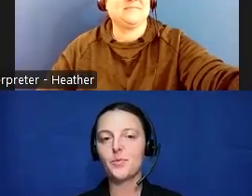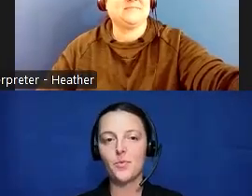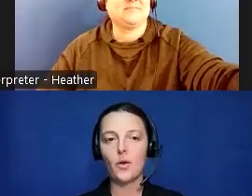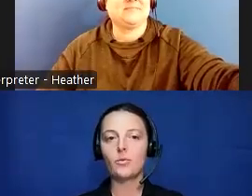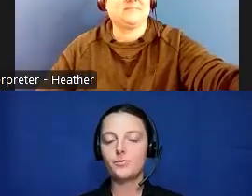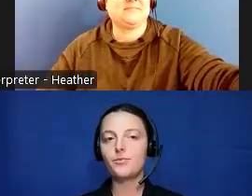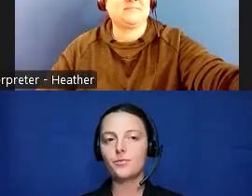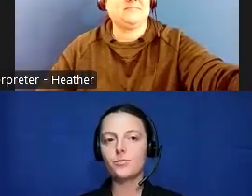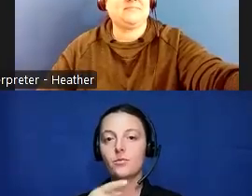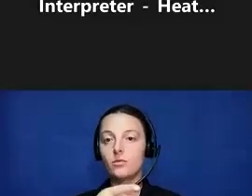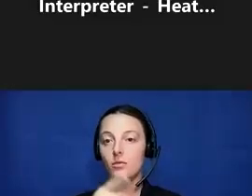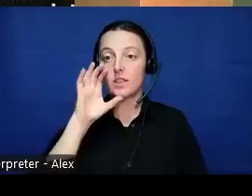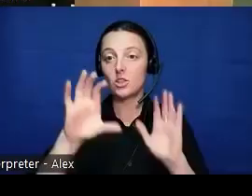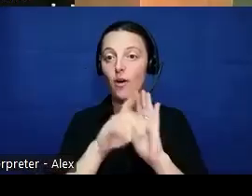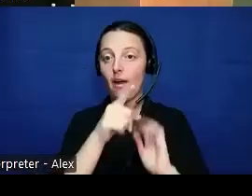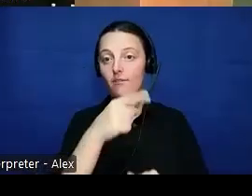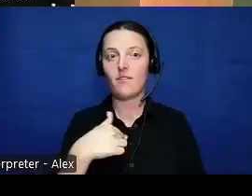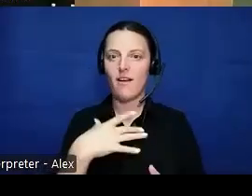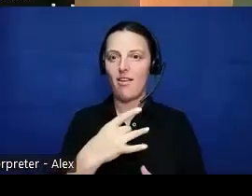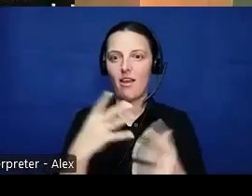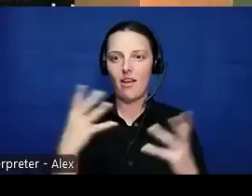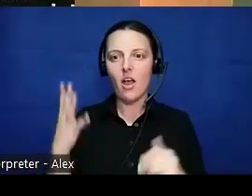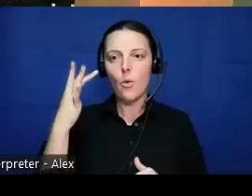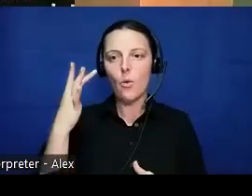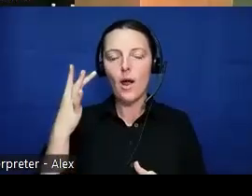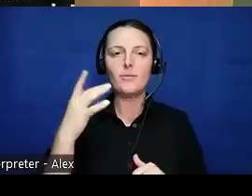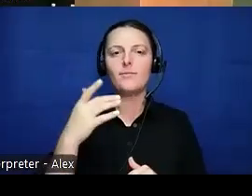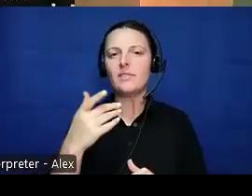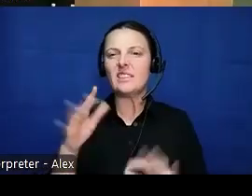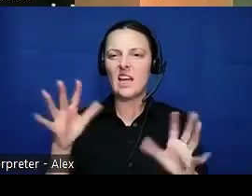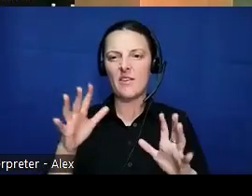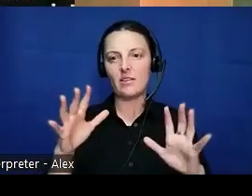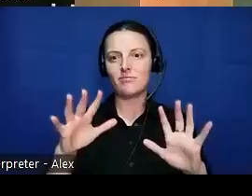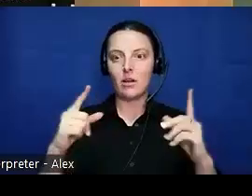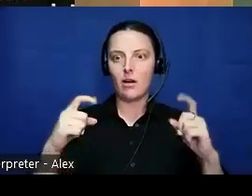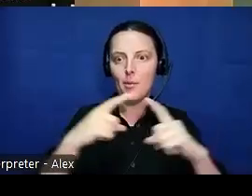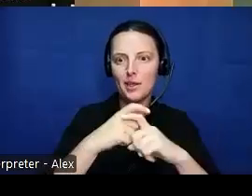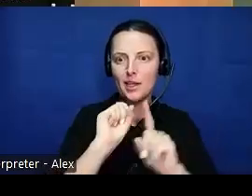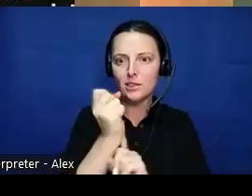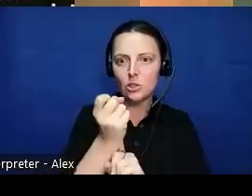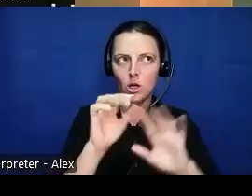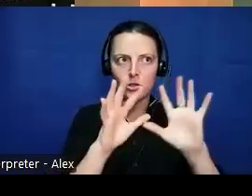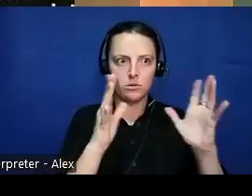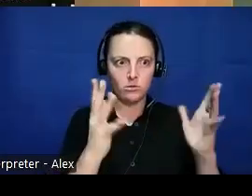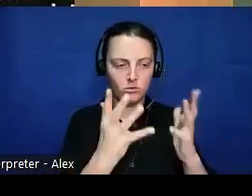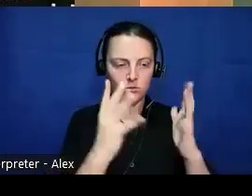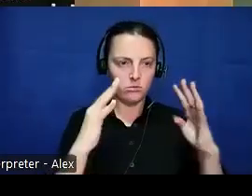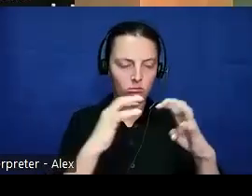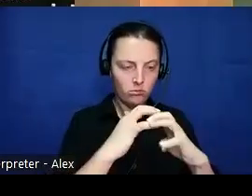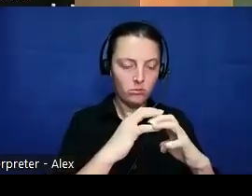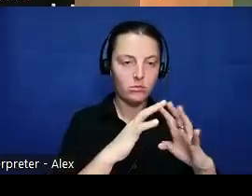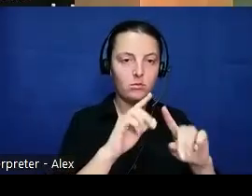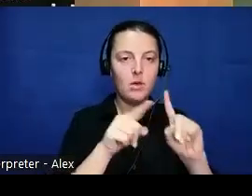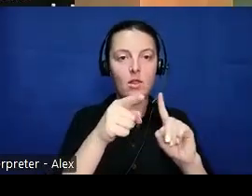what is a pretty complicated situation and and breaking it down nicely. So, you know, one one